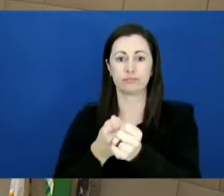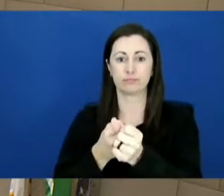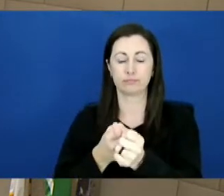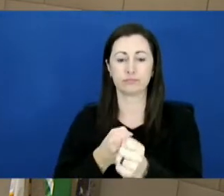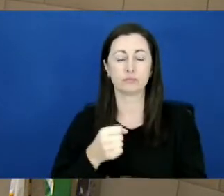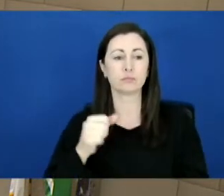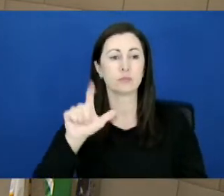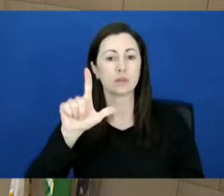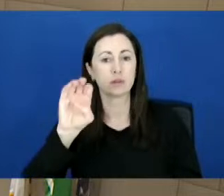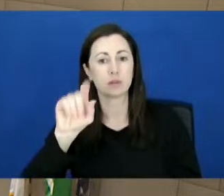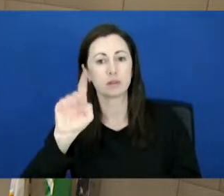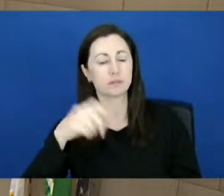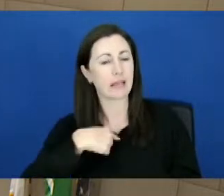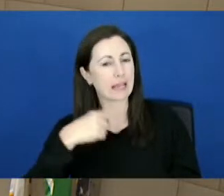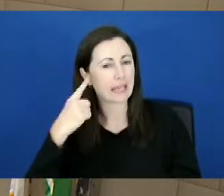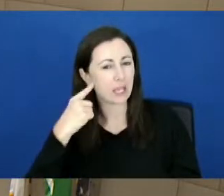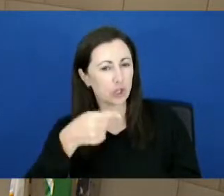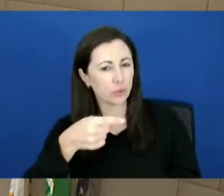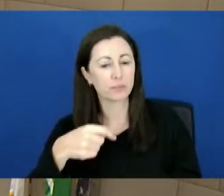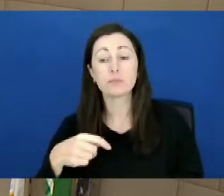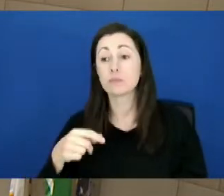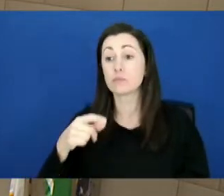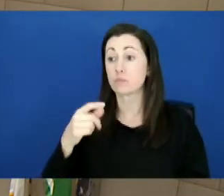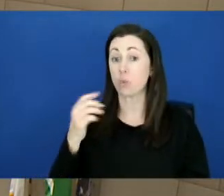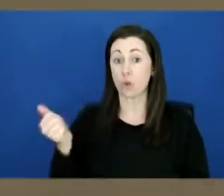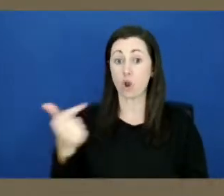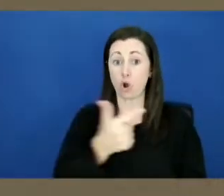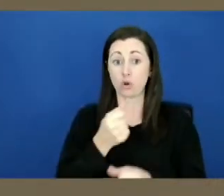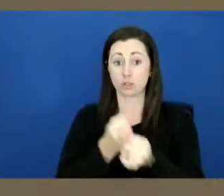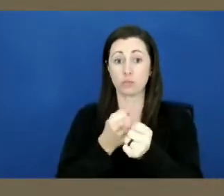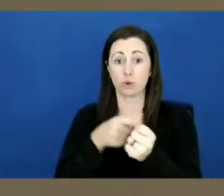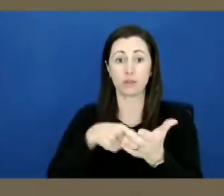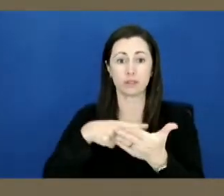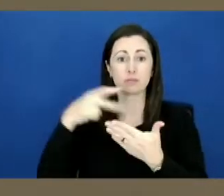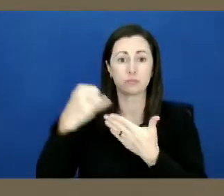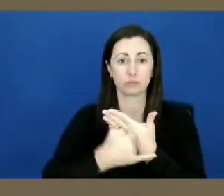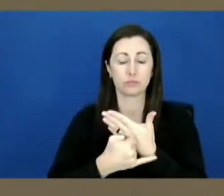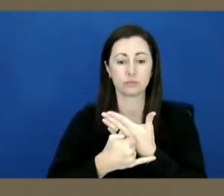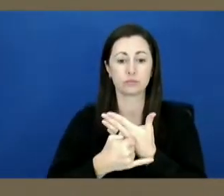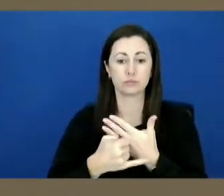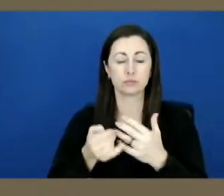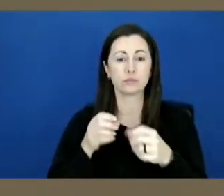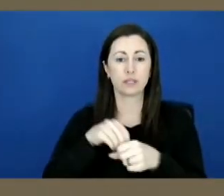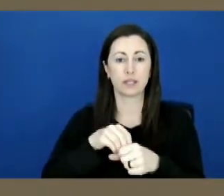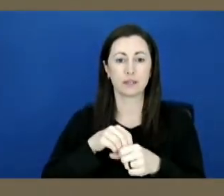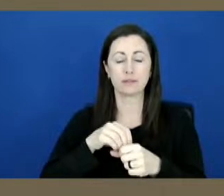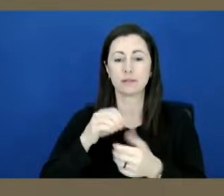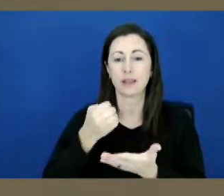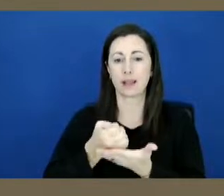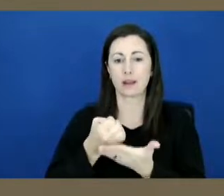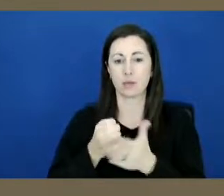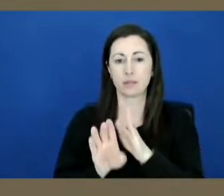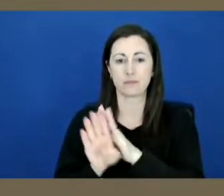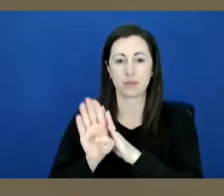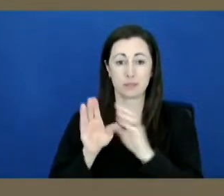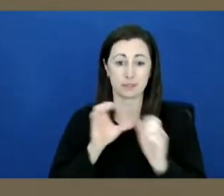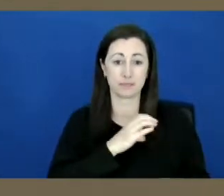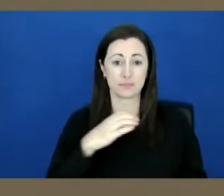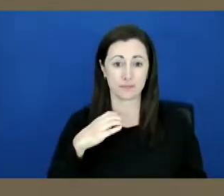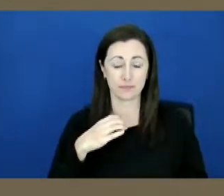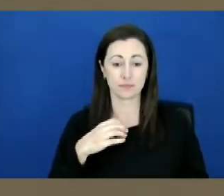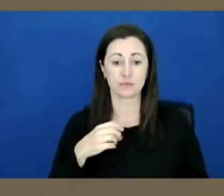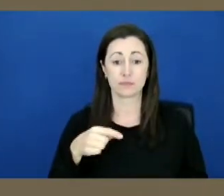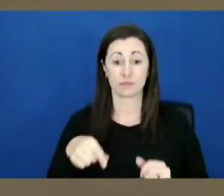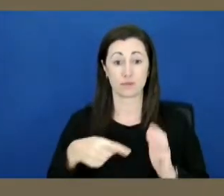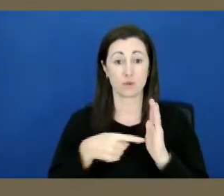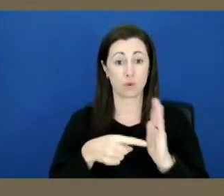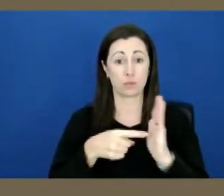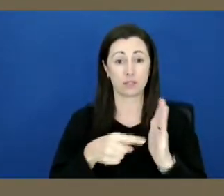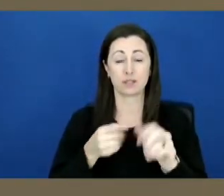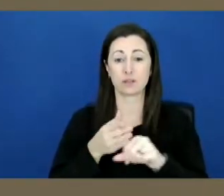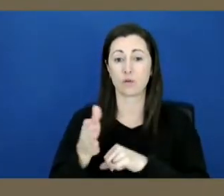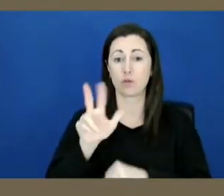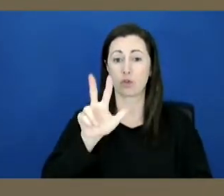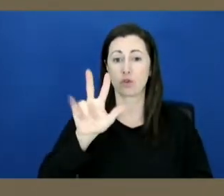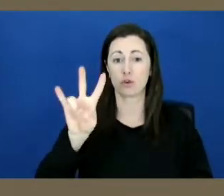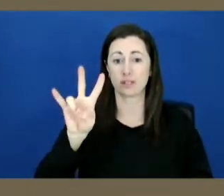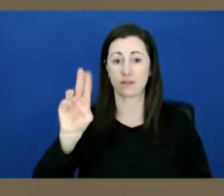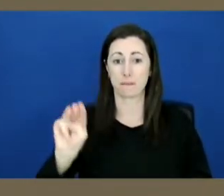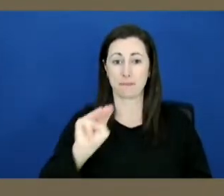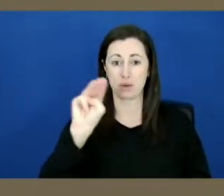THAT THIS PROJECT WAS